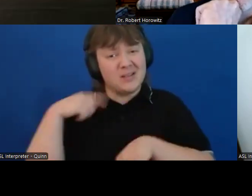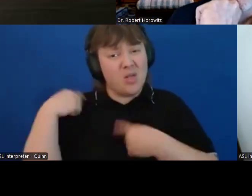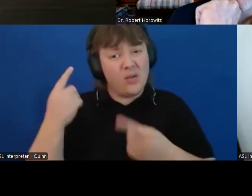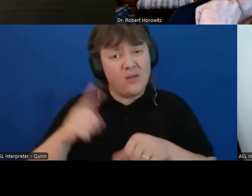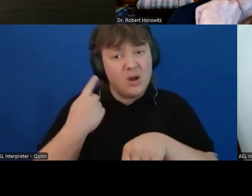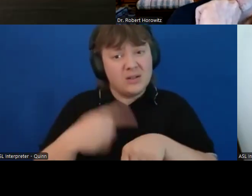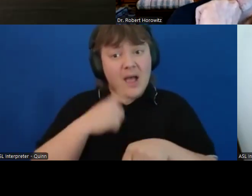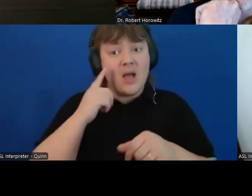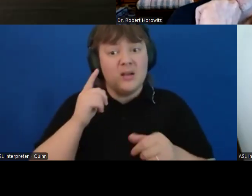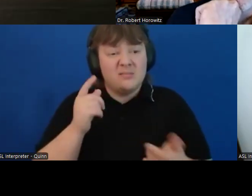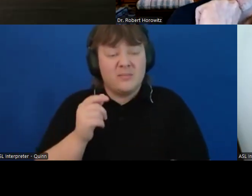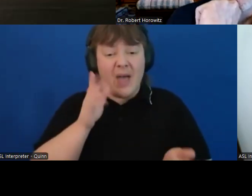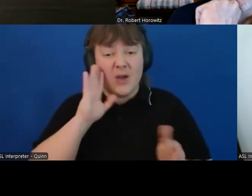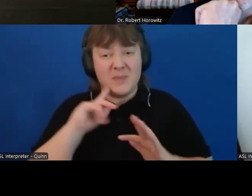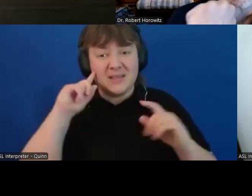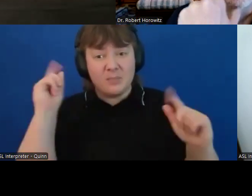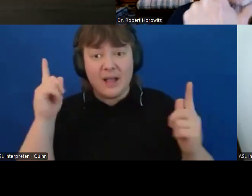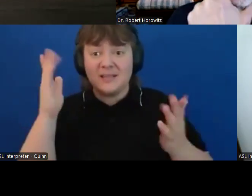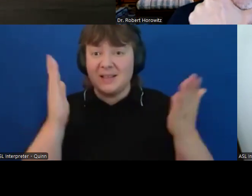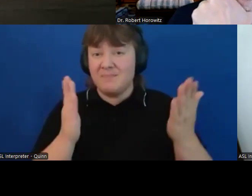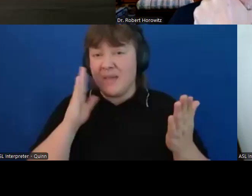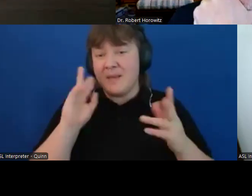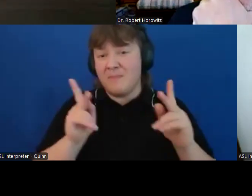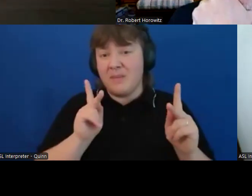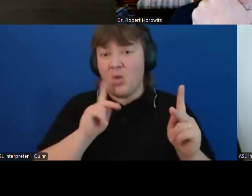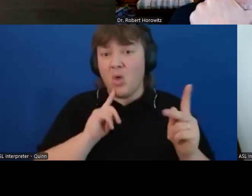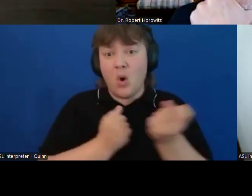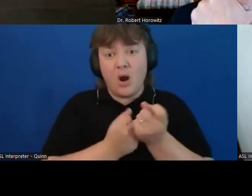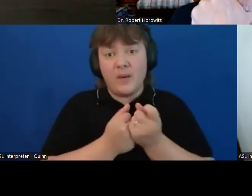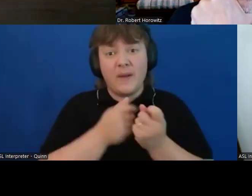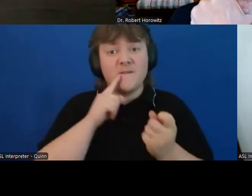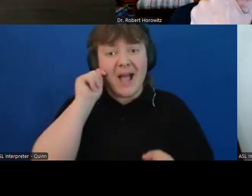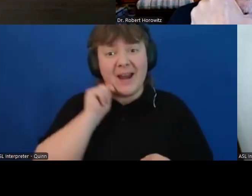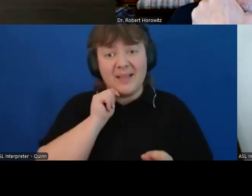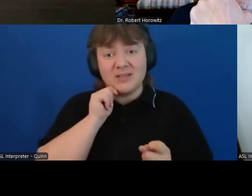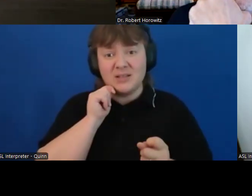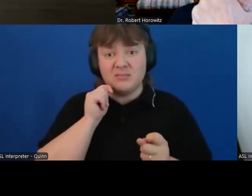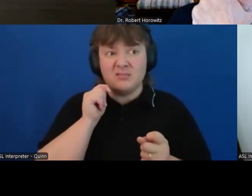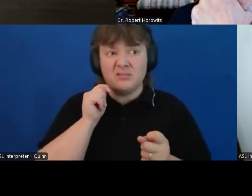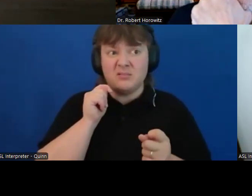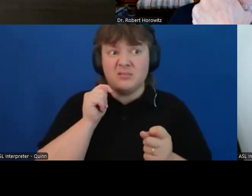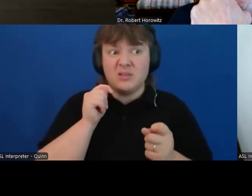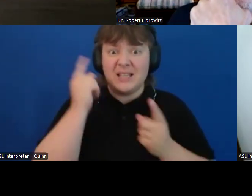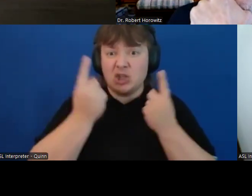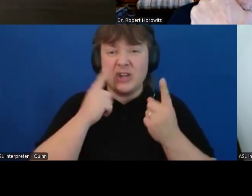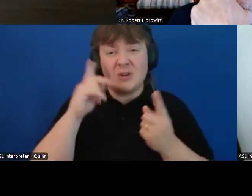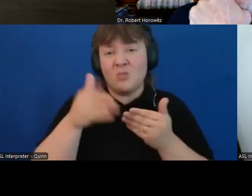me if there's not people arguing for adolescent uh consideration or exception within 2 years and then